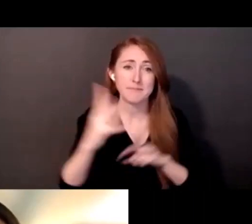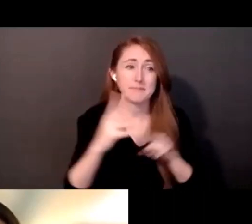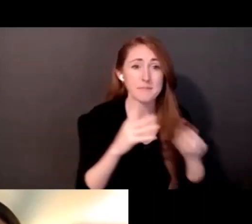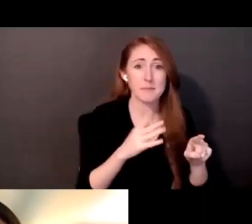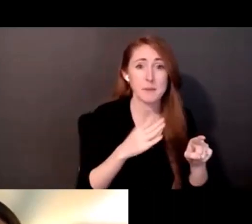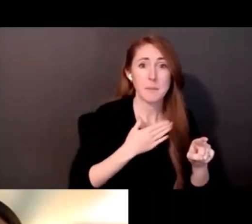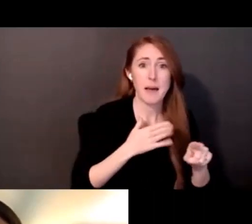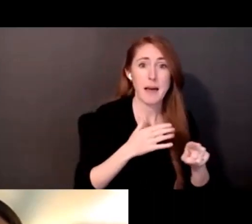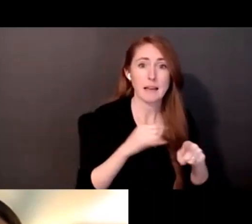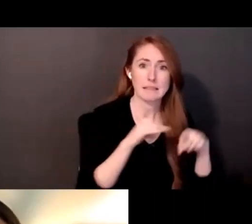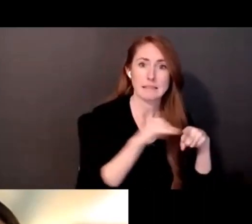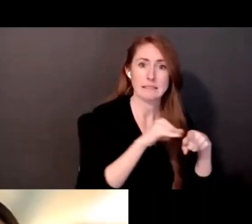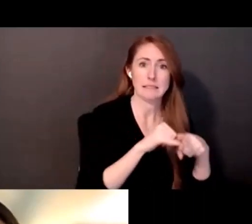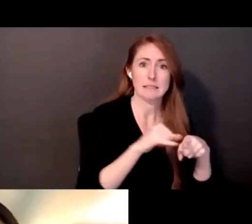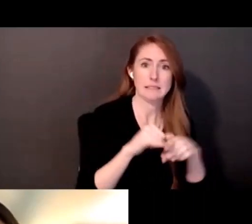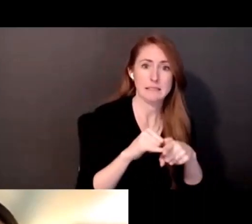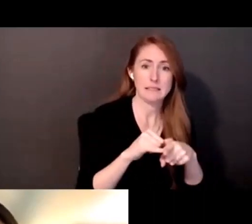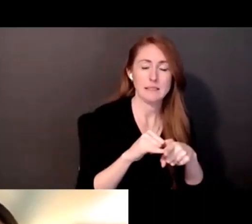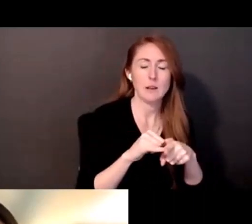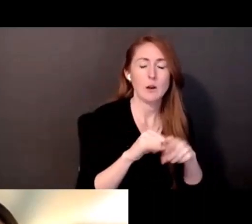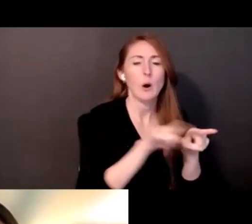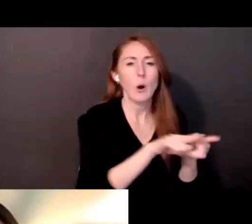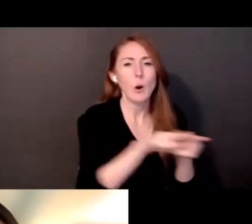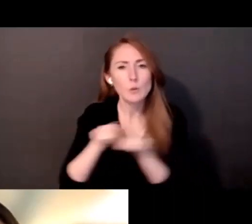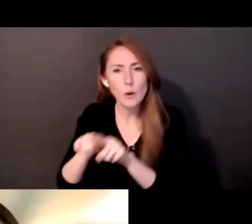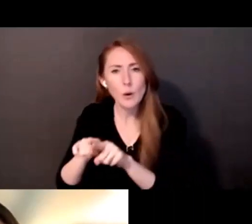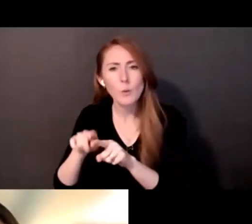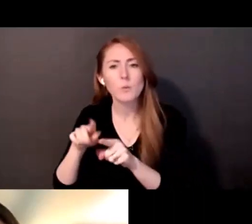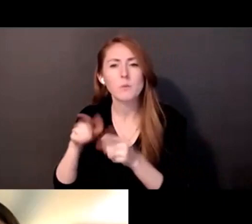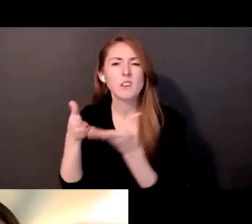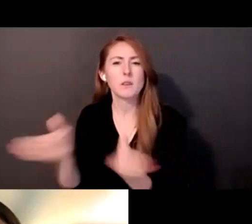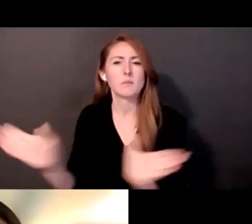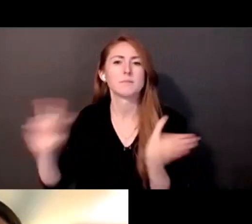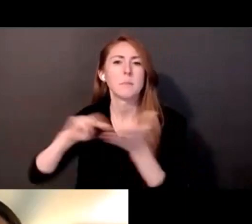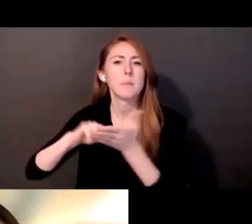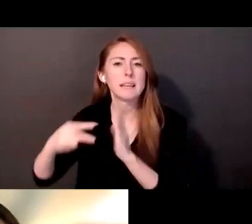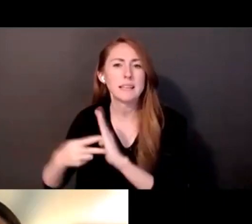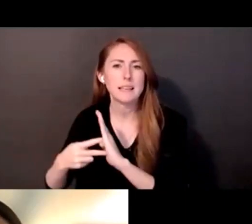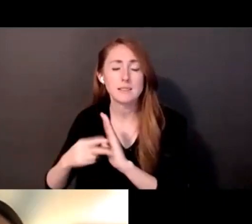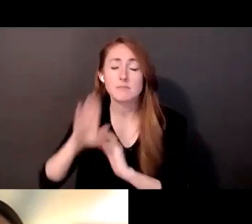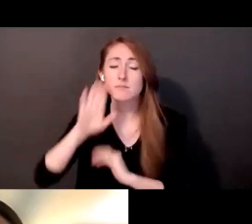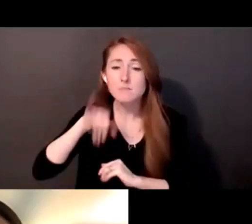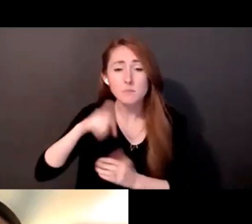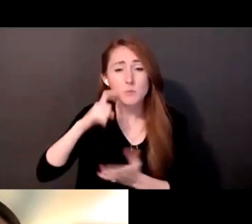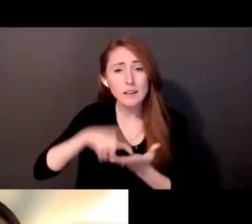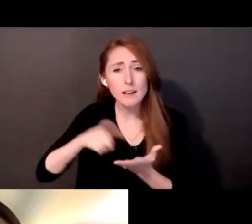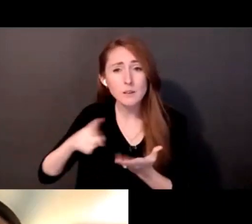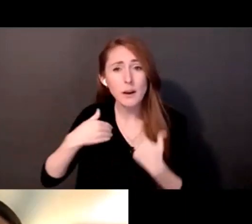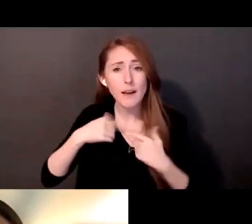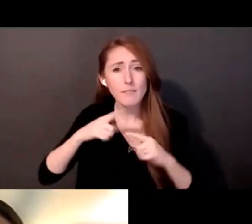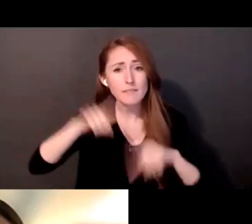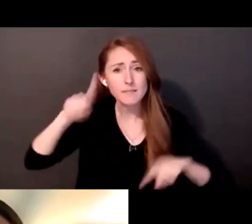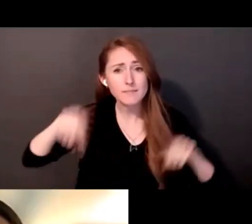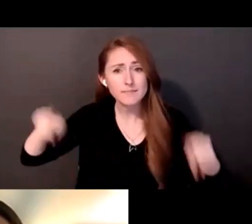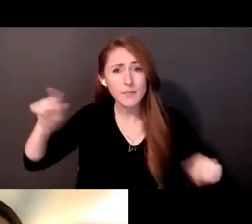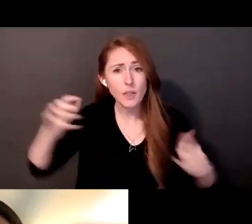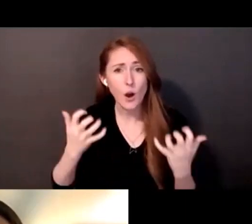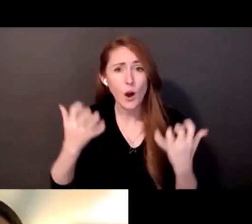So I think knowing that you have different audiences and trying to speak to everyone and being very aware of that.